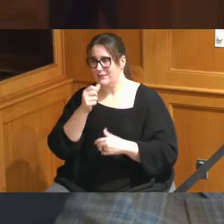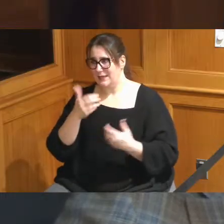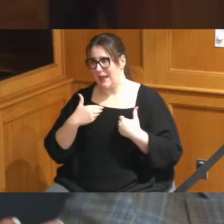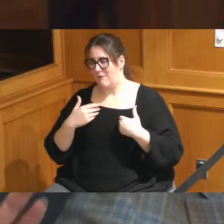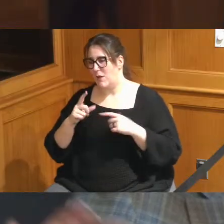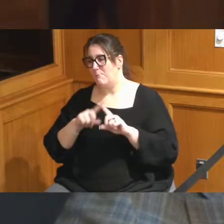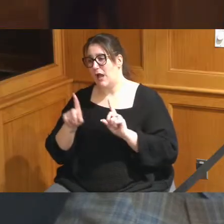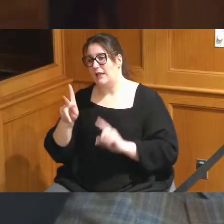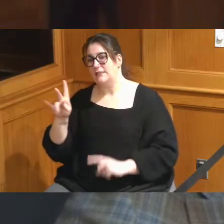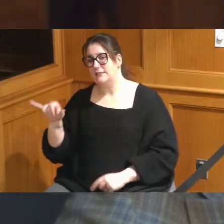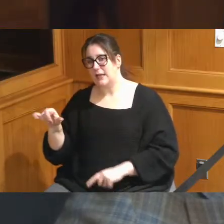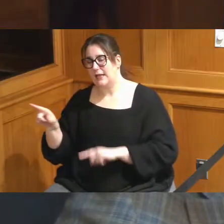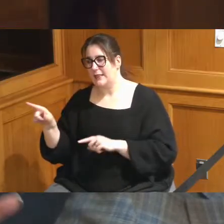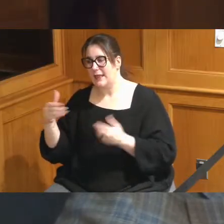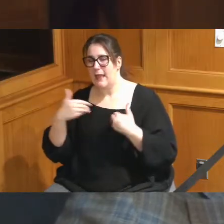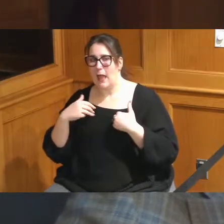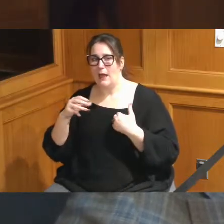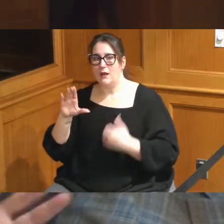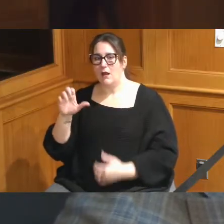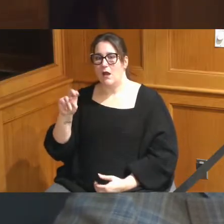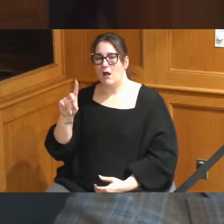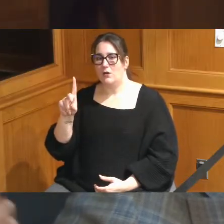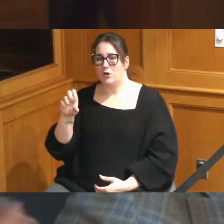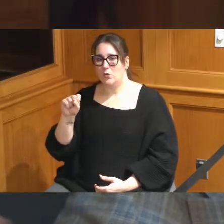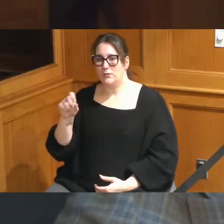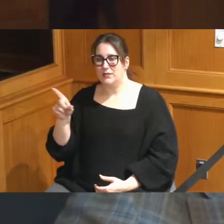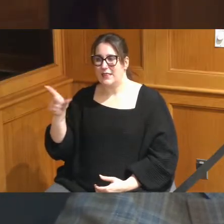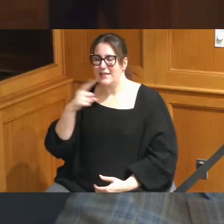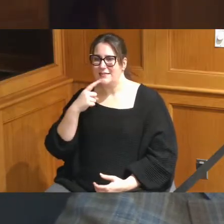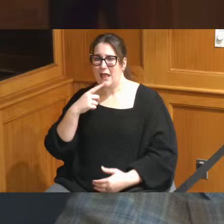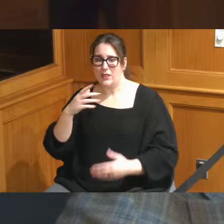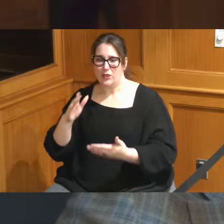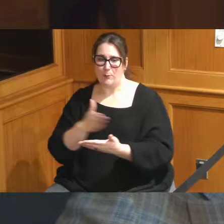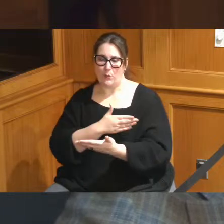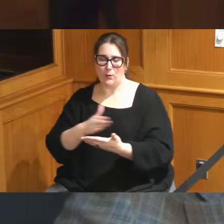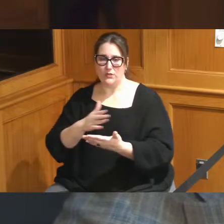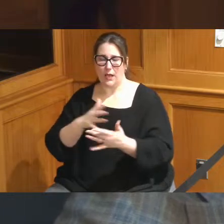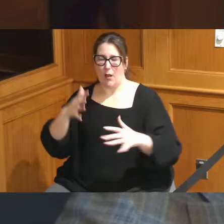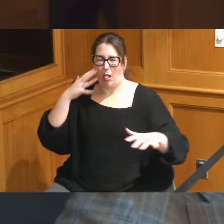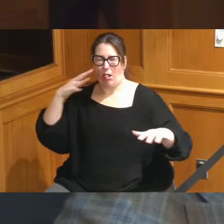they had million-dollar condos, and they said our music was shaking the windows, and they were